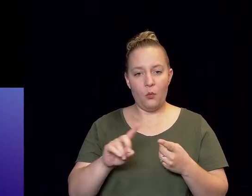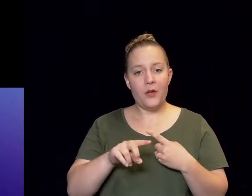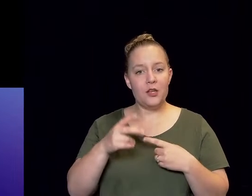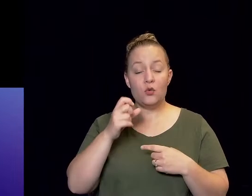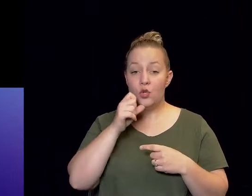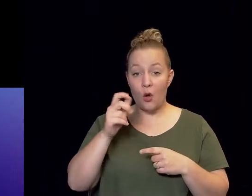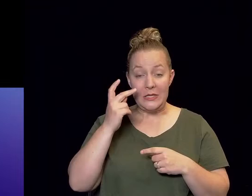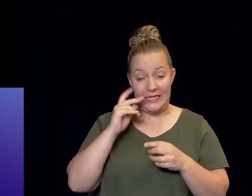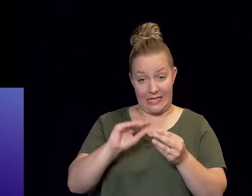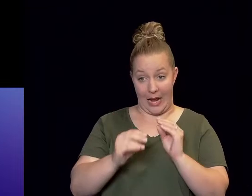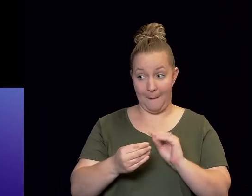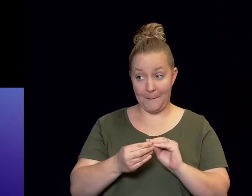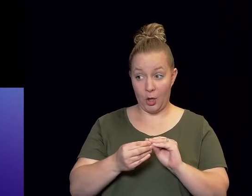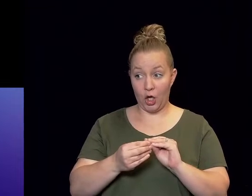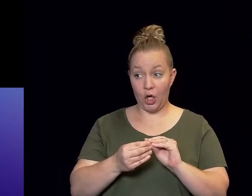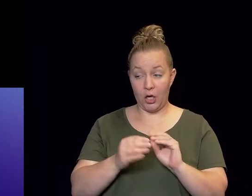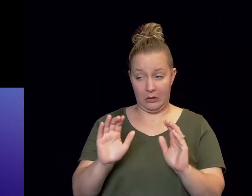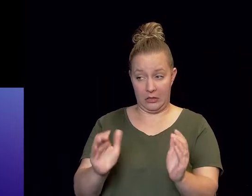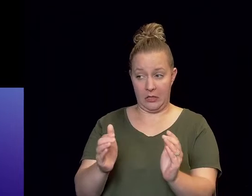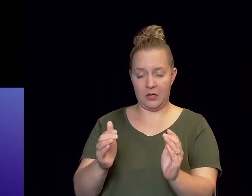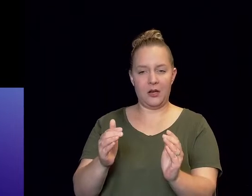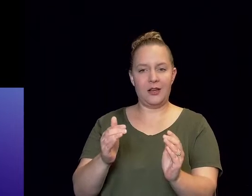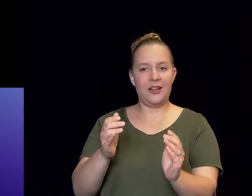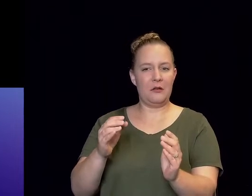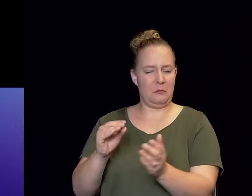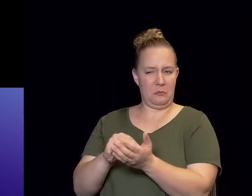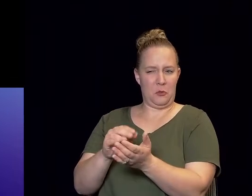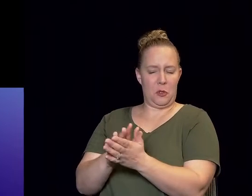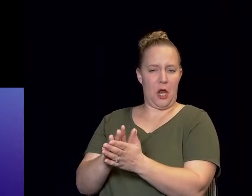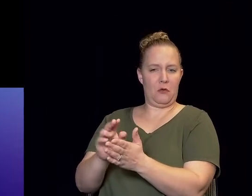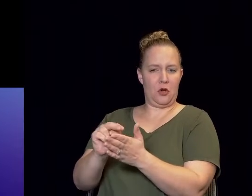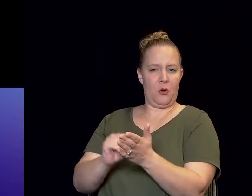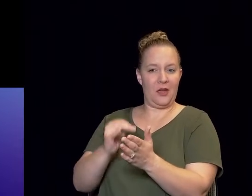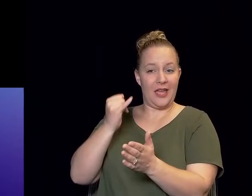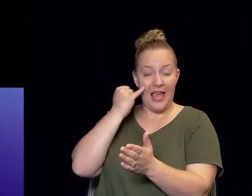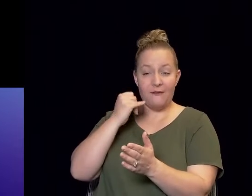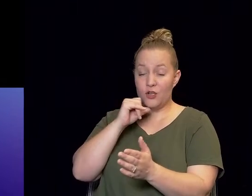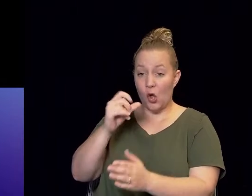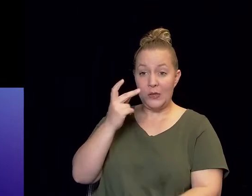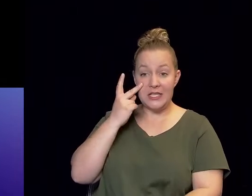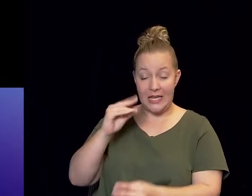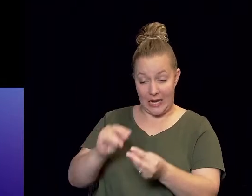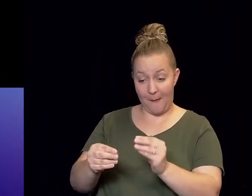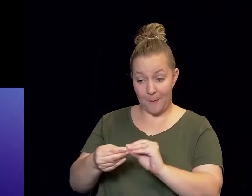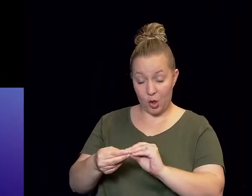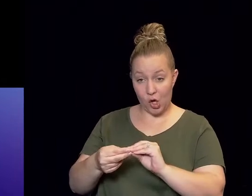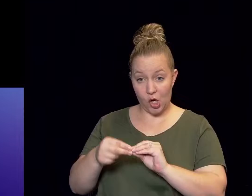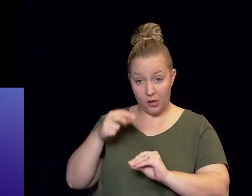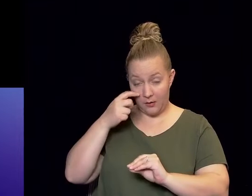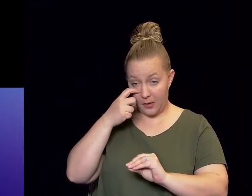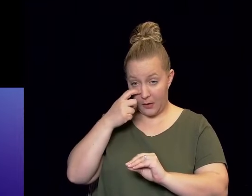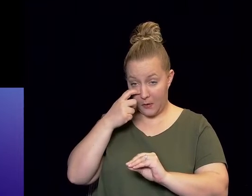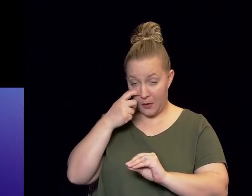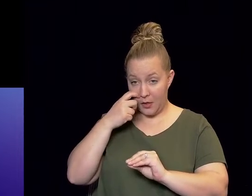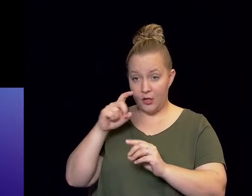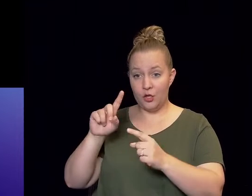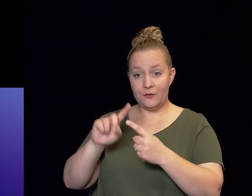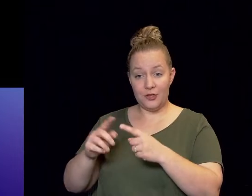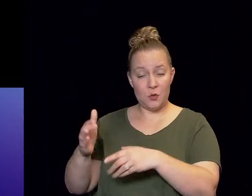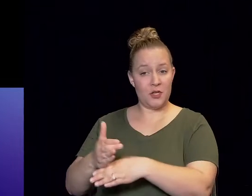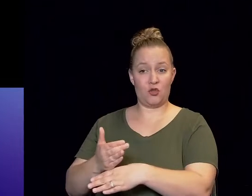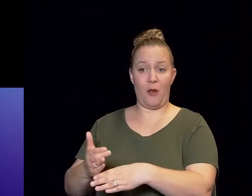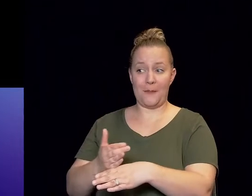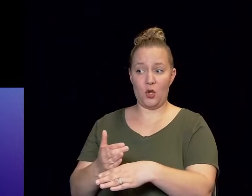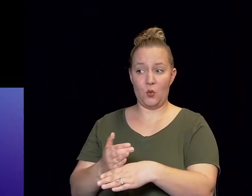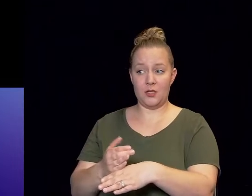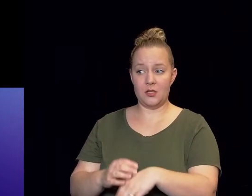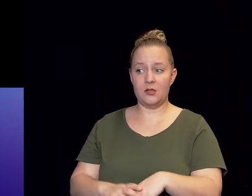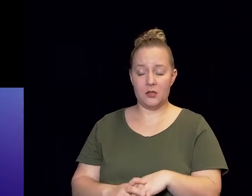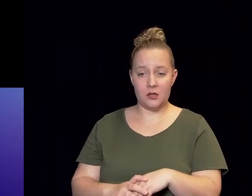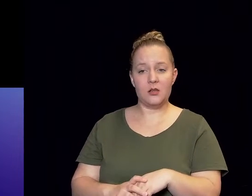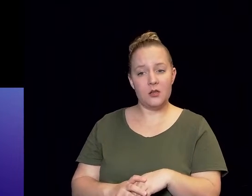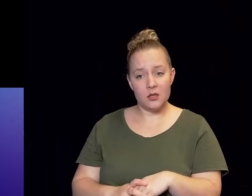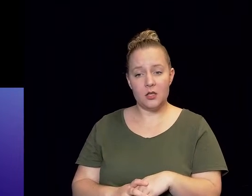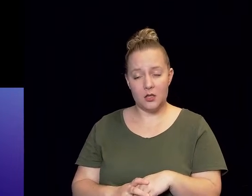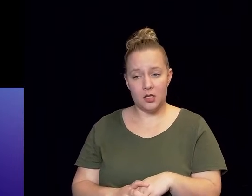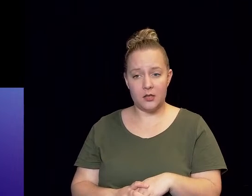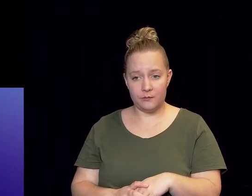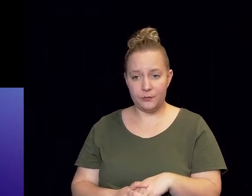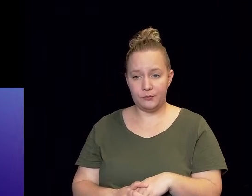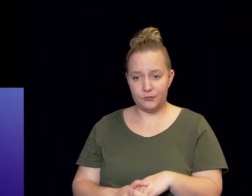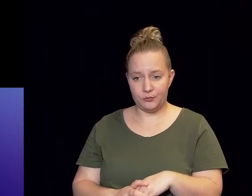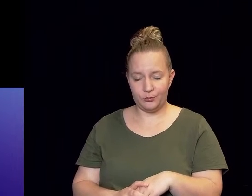a number, so if you want to make a little note for yourself, if you don't see a number to distribute